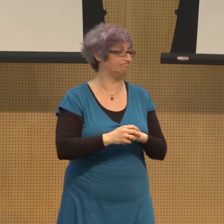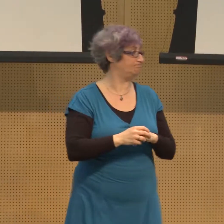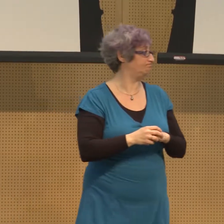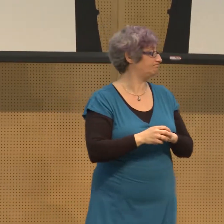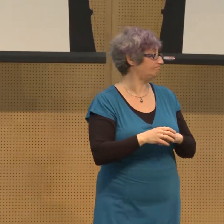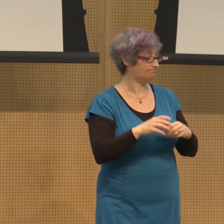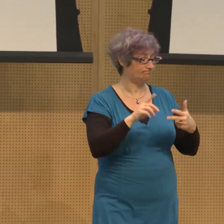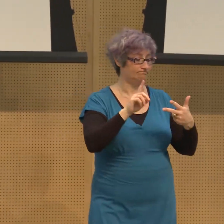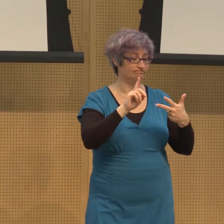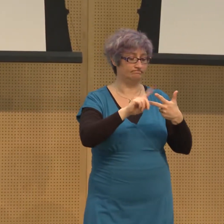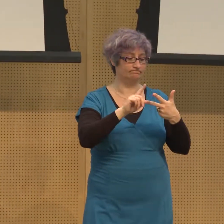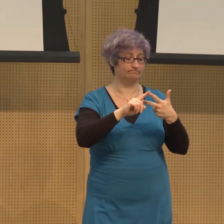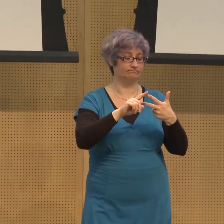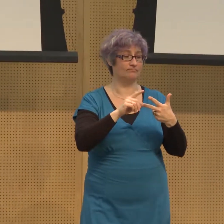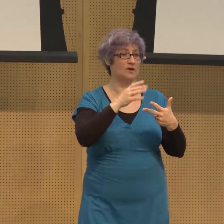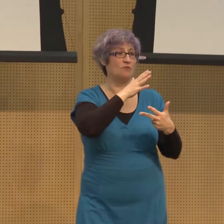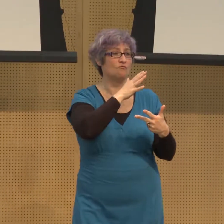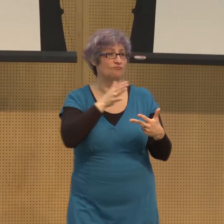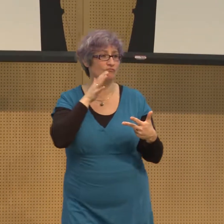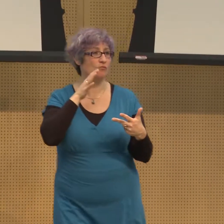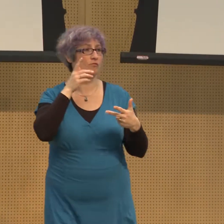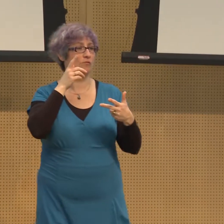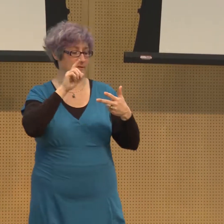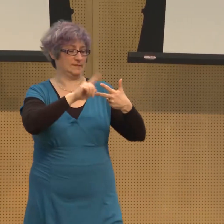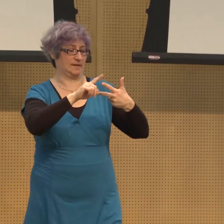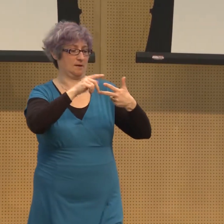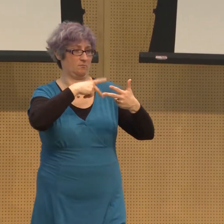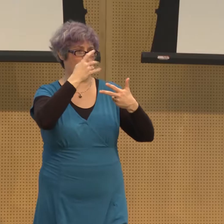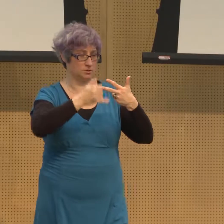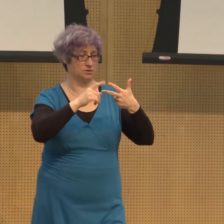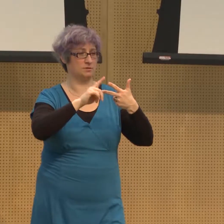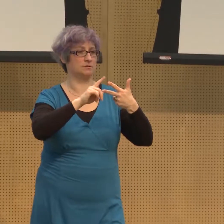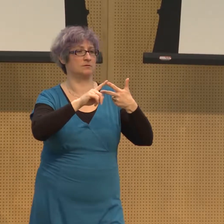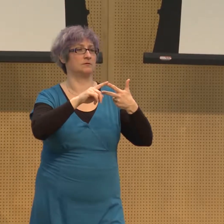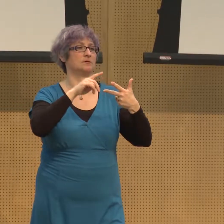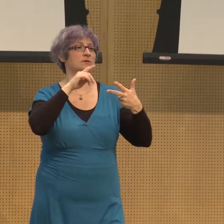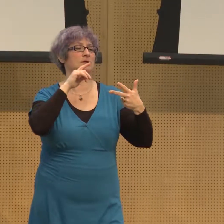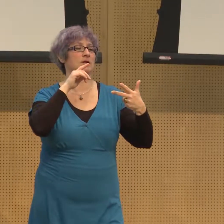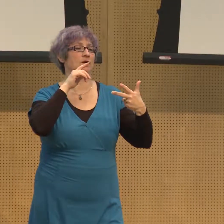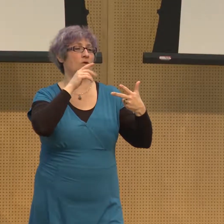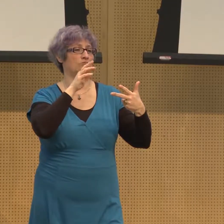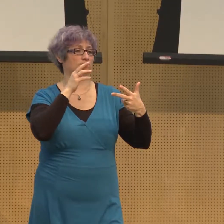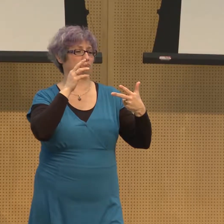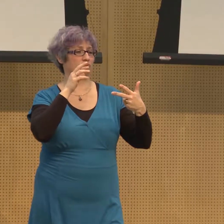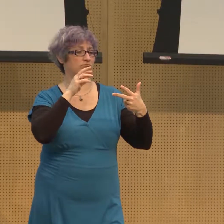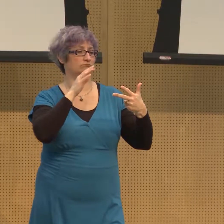who want to go to high school. We have a second project...